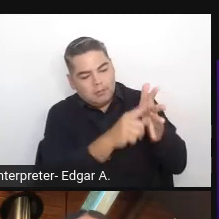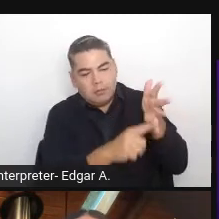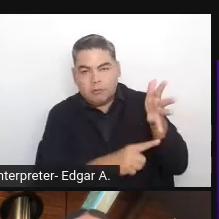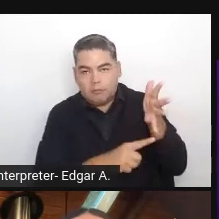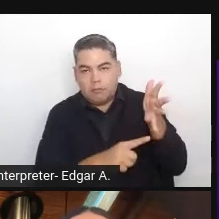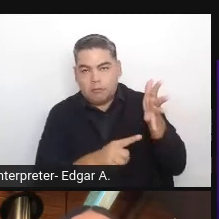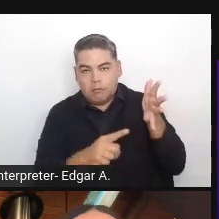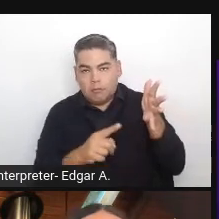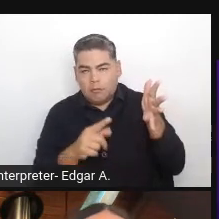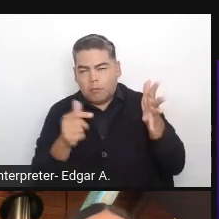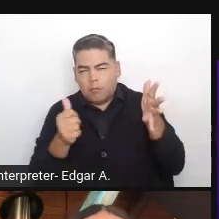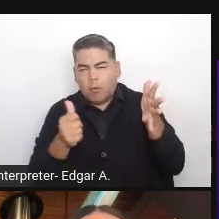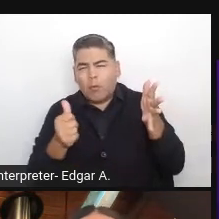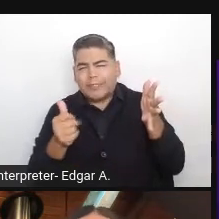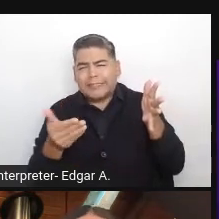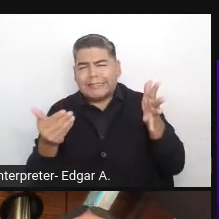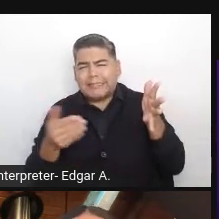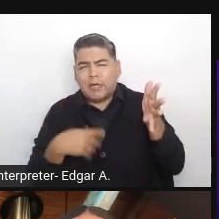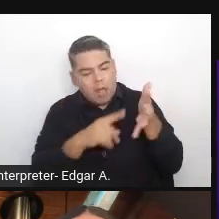to read through a long list or to type in their own answer.